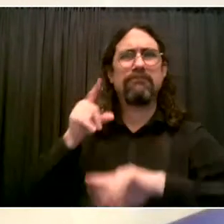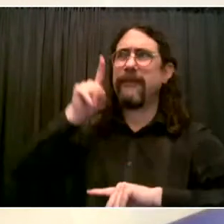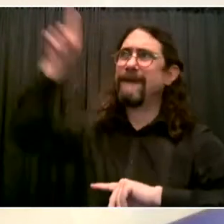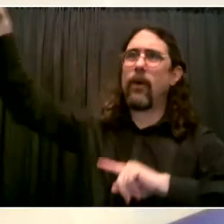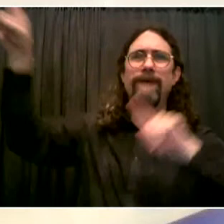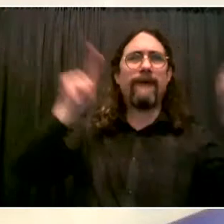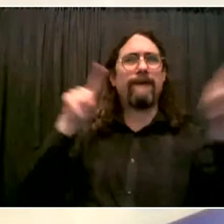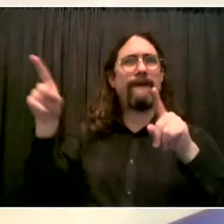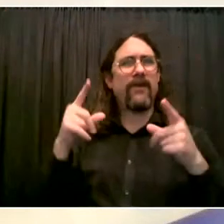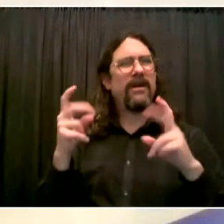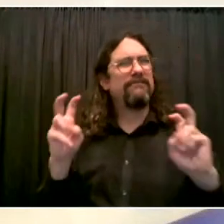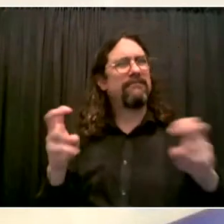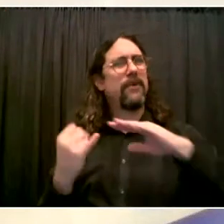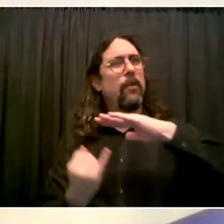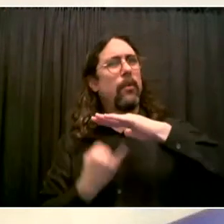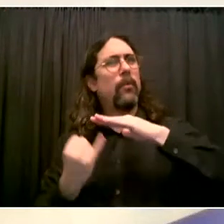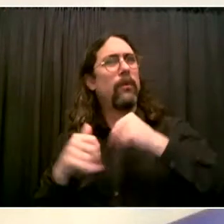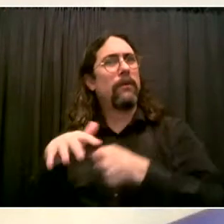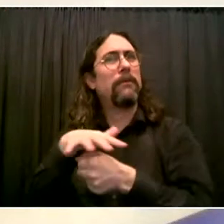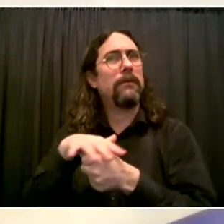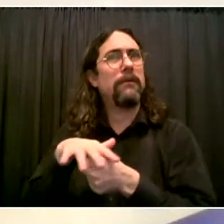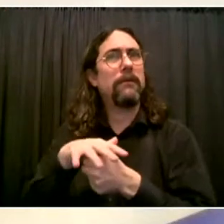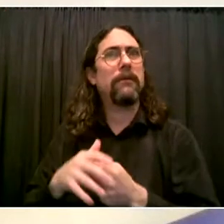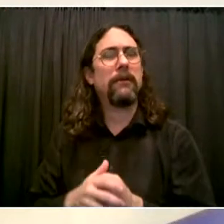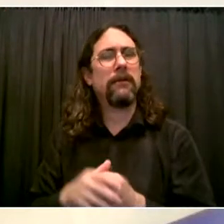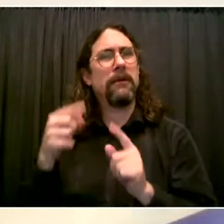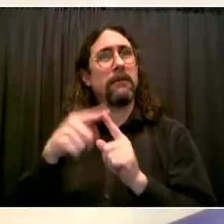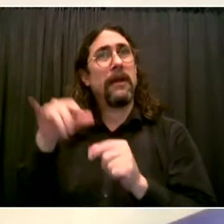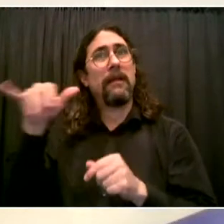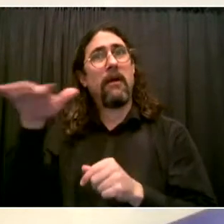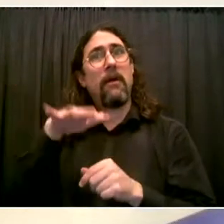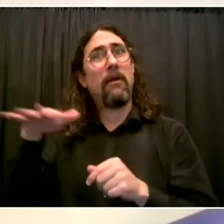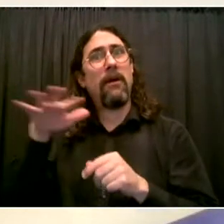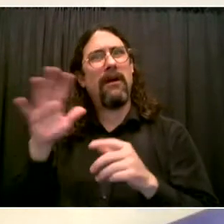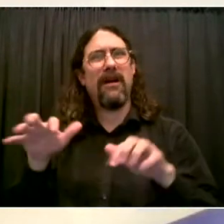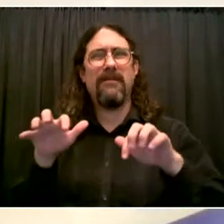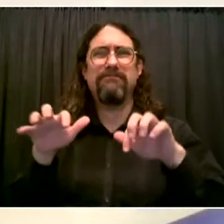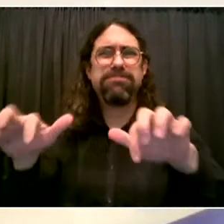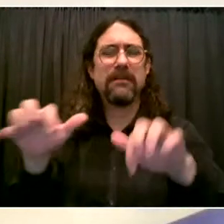CANNOT NECESSARILY EASILY TAKE A BUS OR A SUBWAY TO GET VACCINATED. THERE IS ALSO A